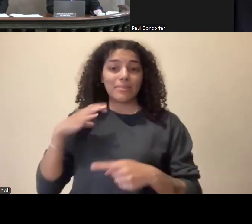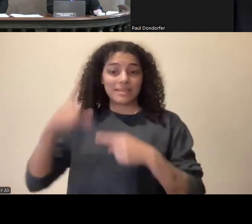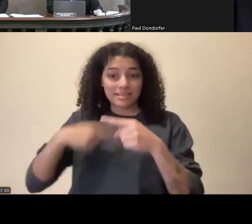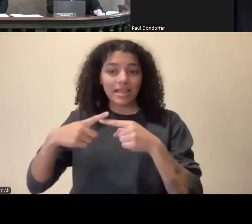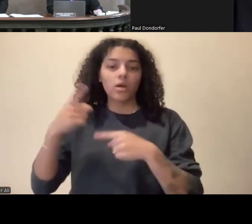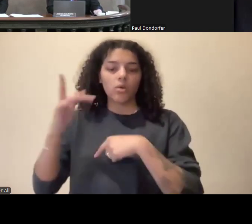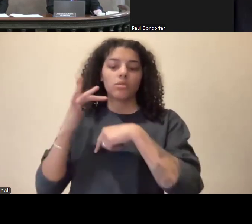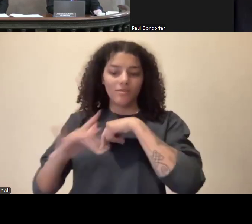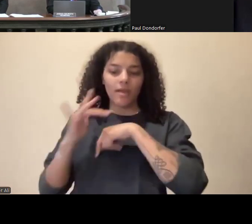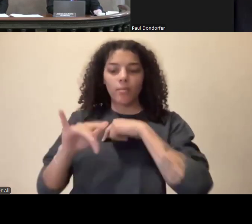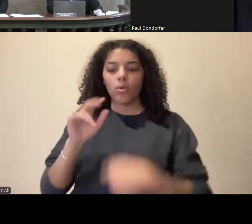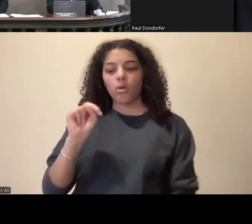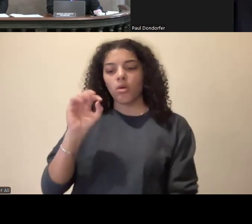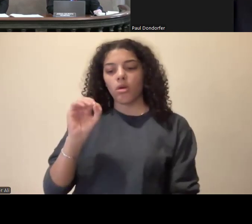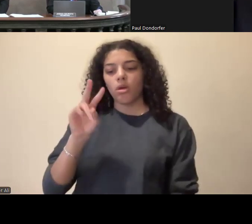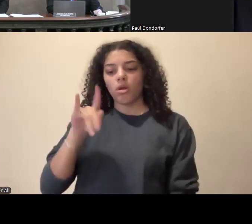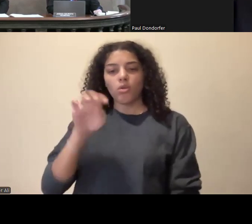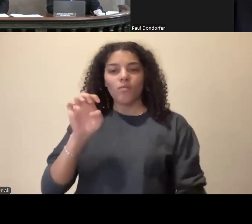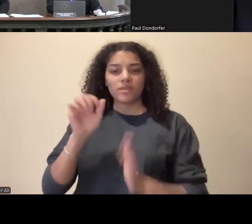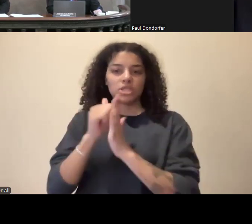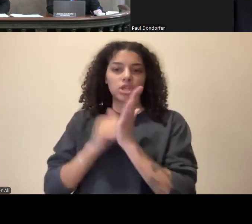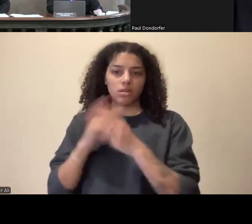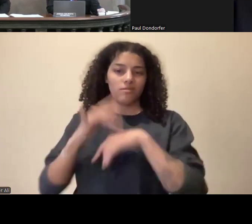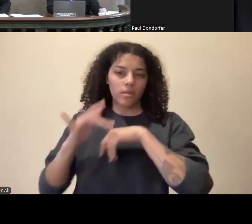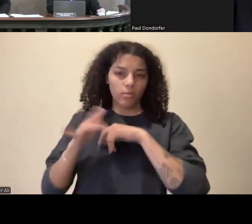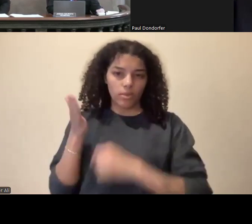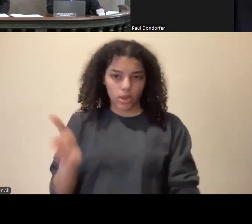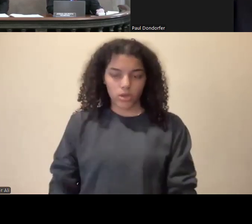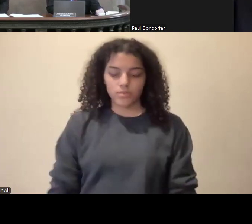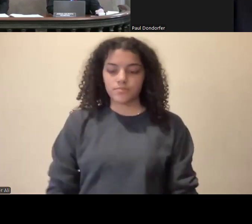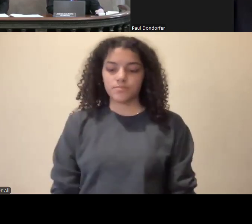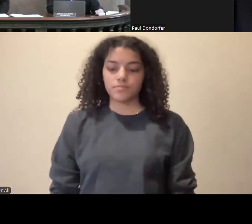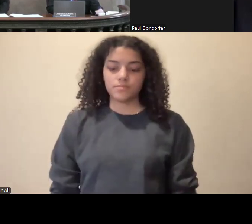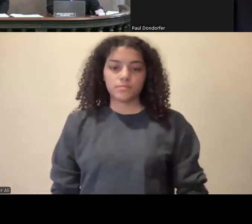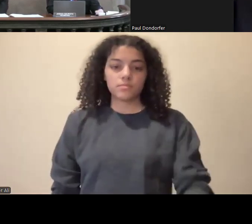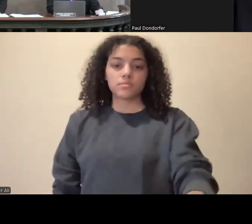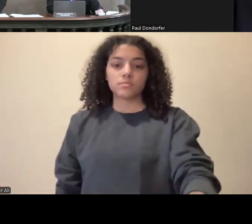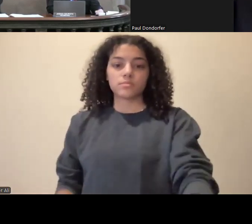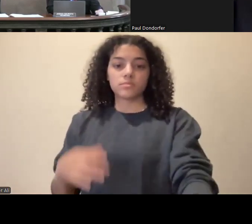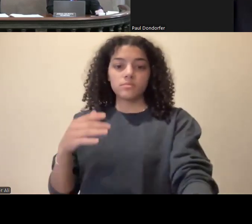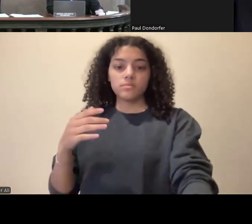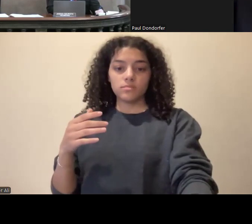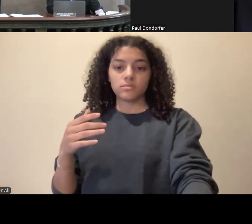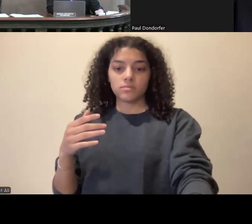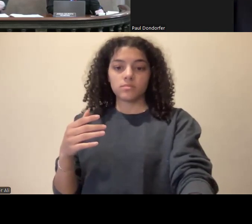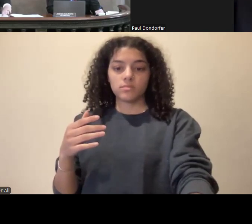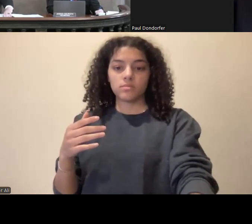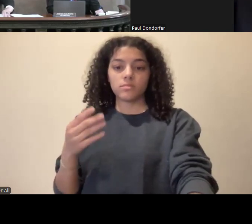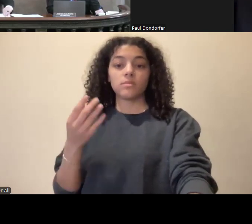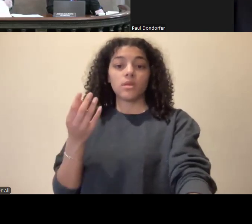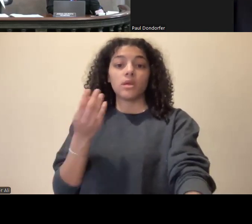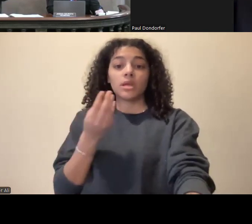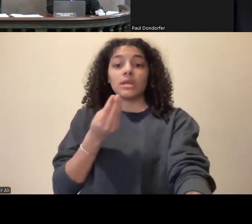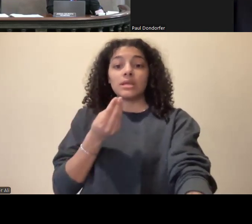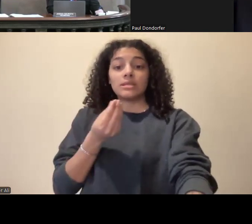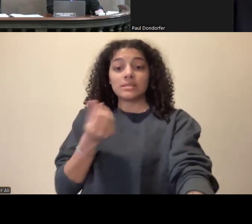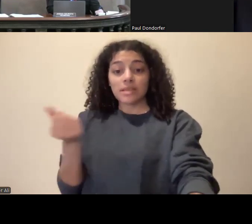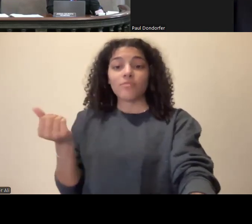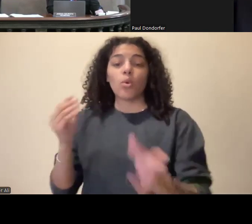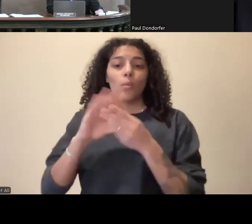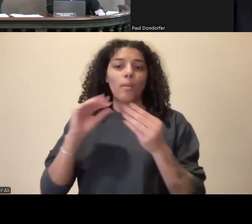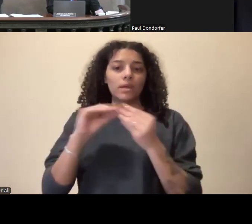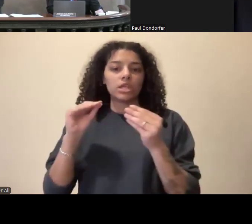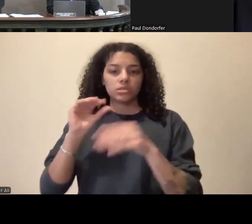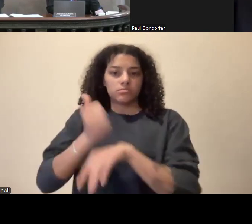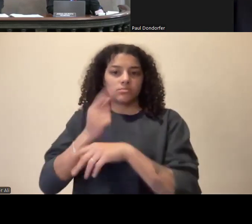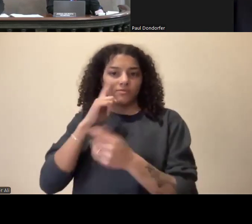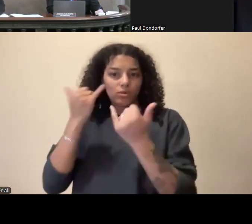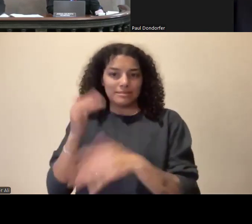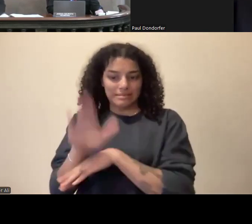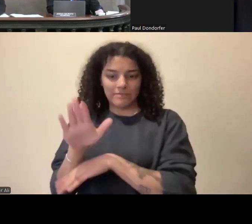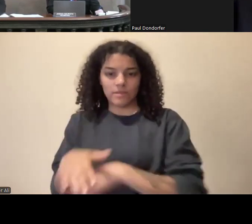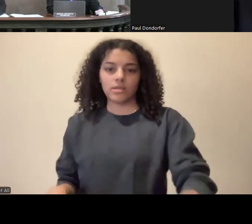Novas agenda as well as in line There are several proclamations scheduled for this evening Mr Clerk